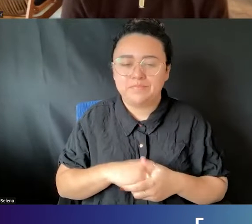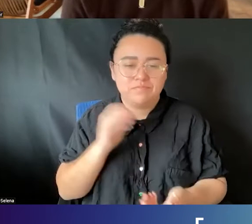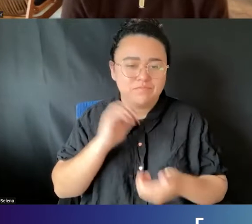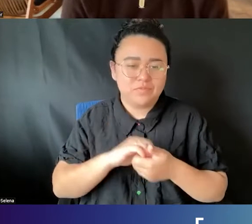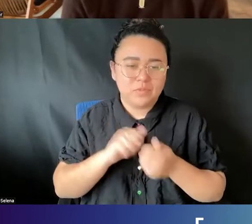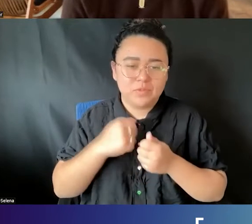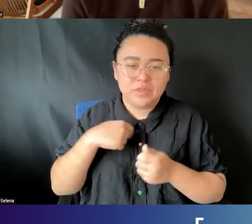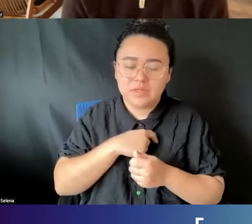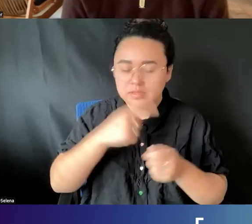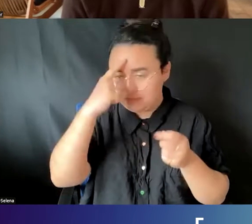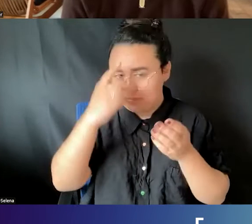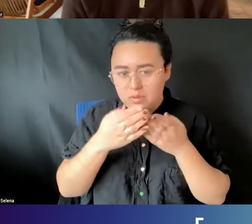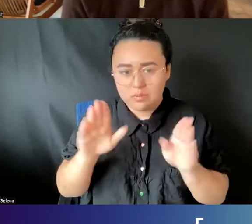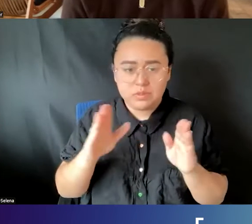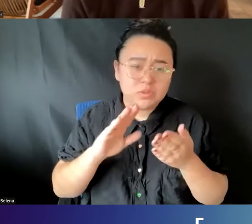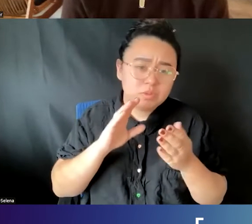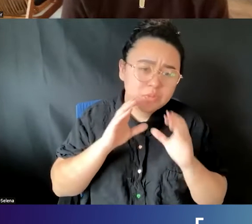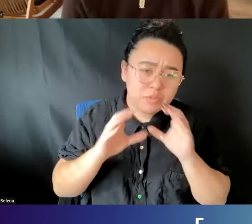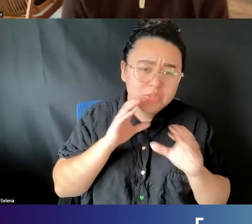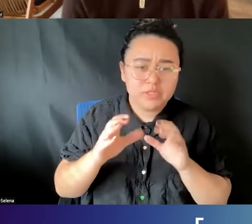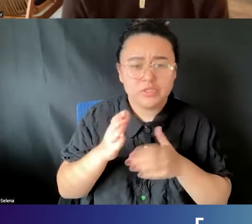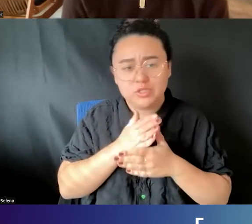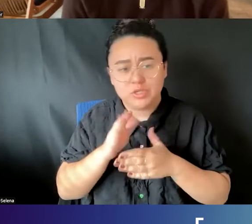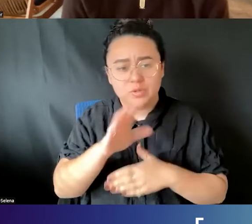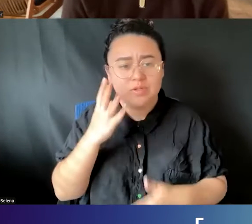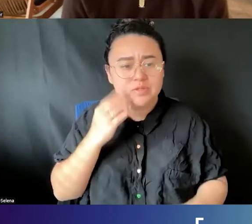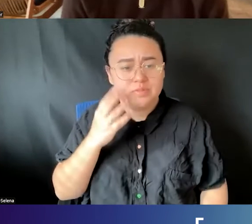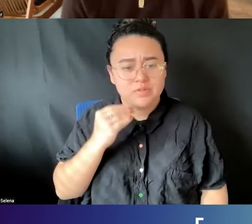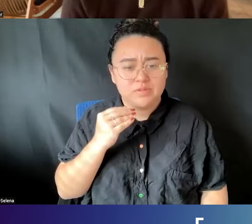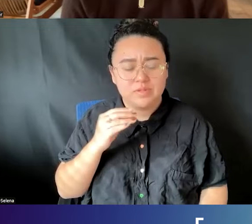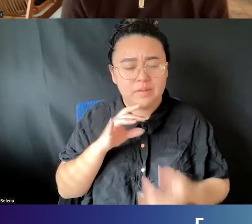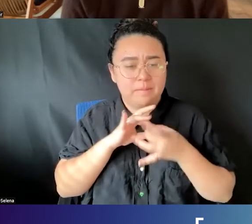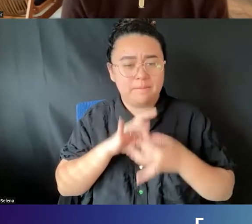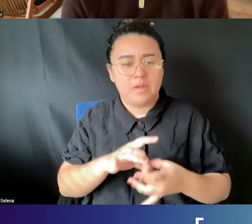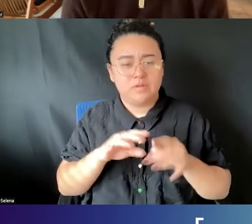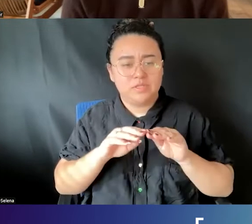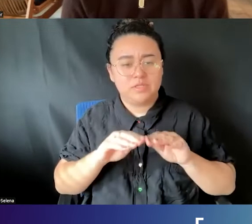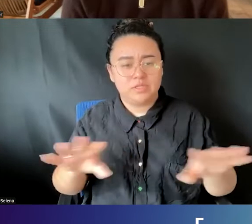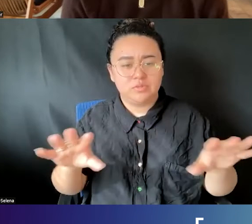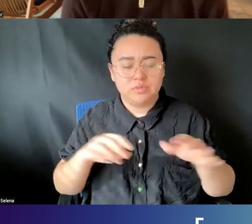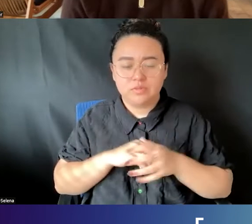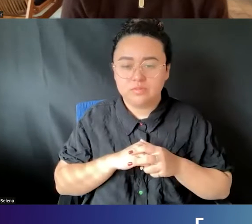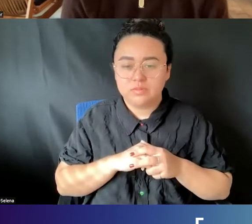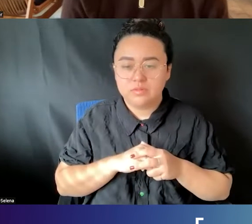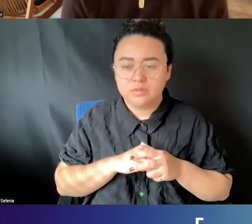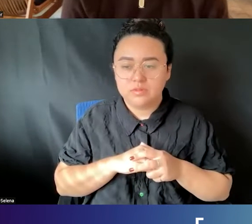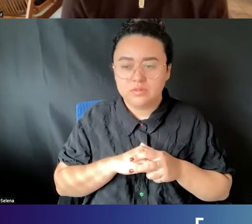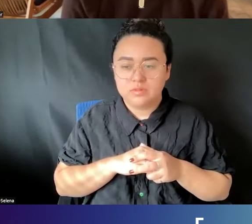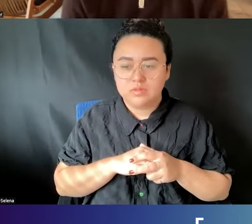to communicating and sharing your experiences around distribution. So I will ask, if you will